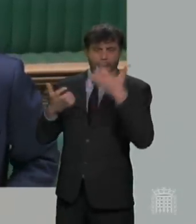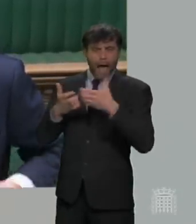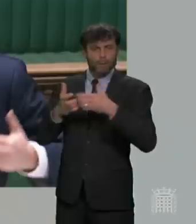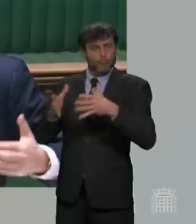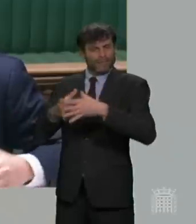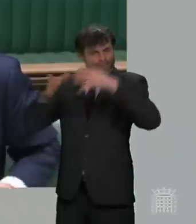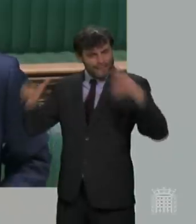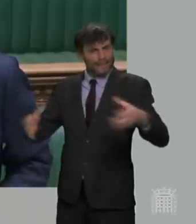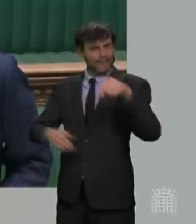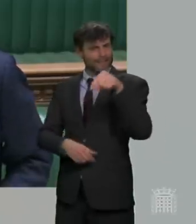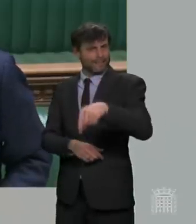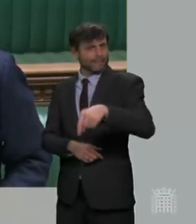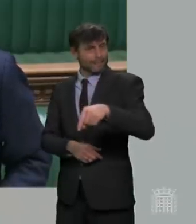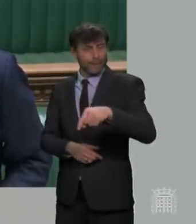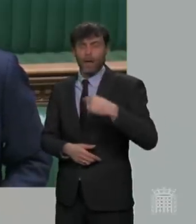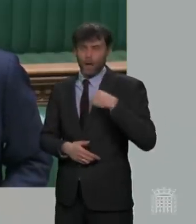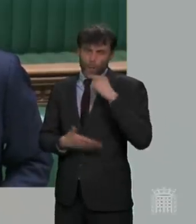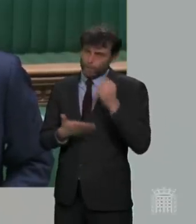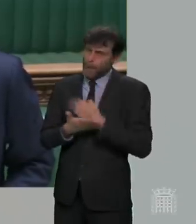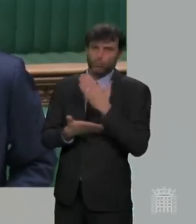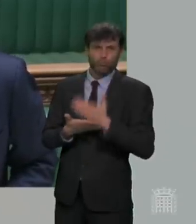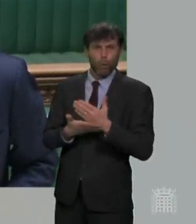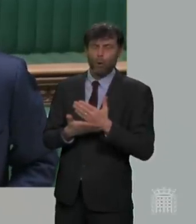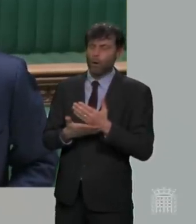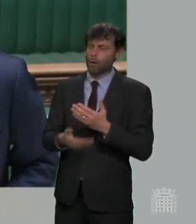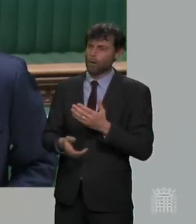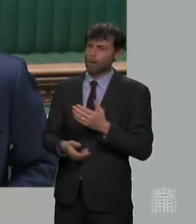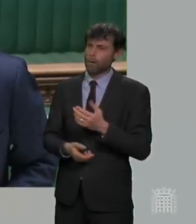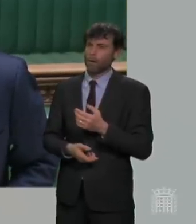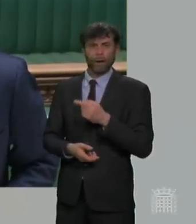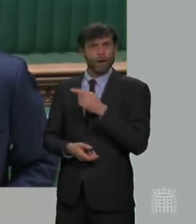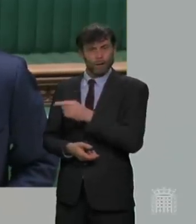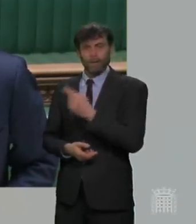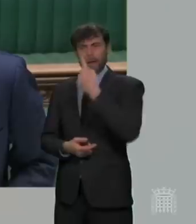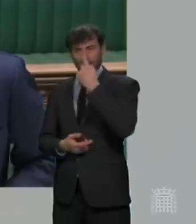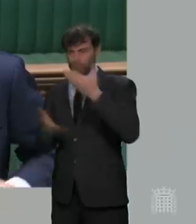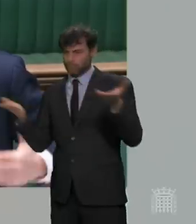or to make sure she gets access to the relevant ministerial authority.